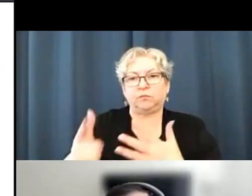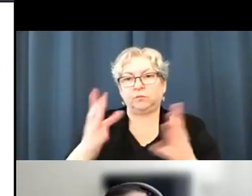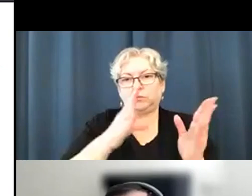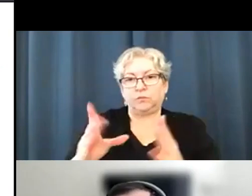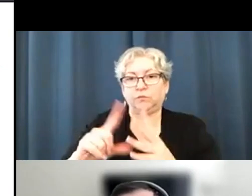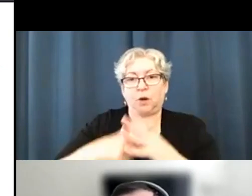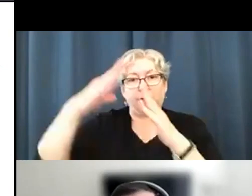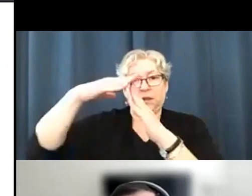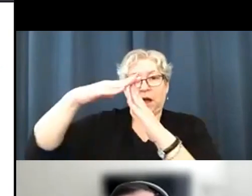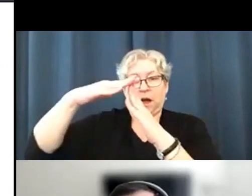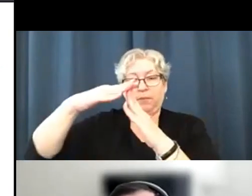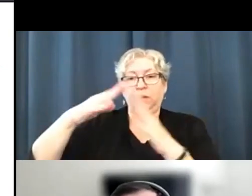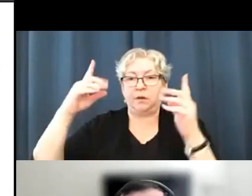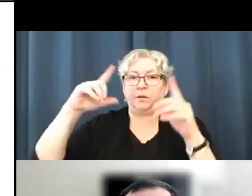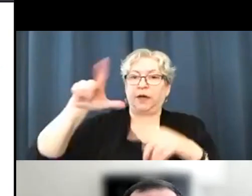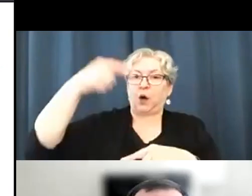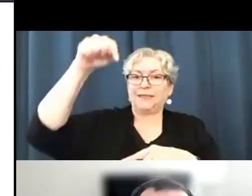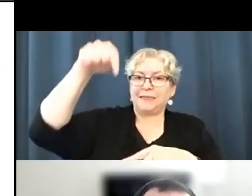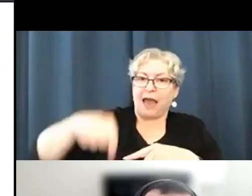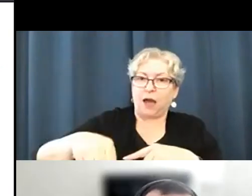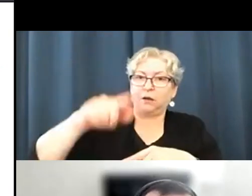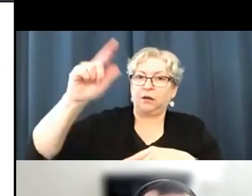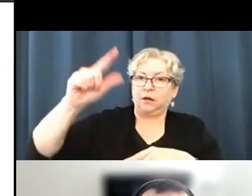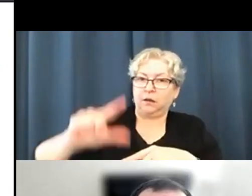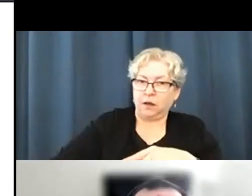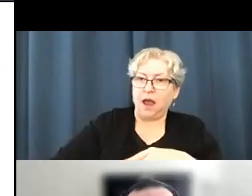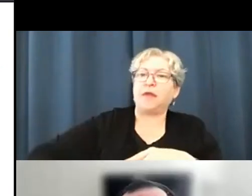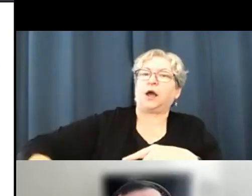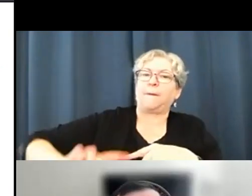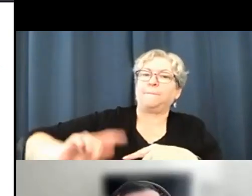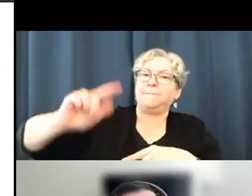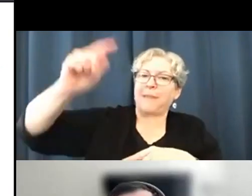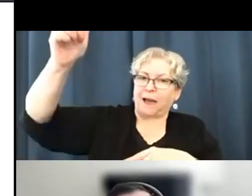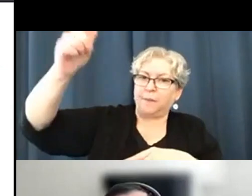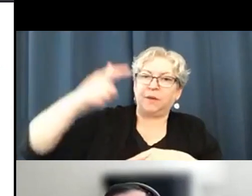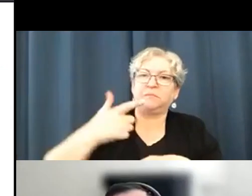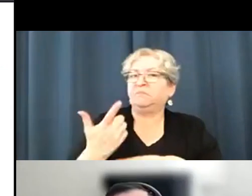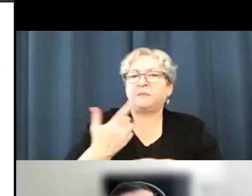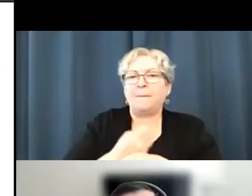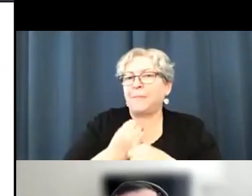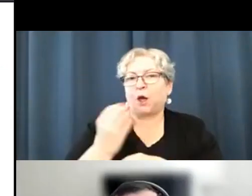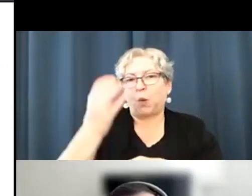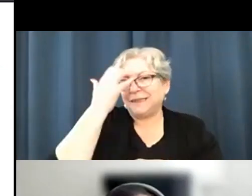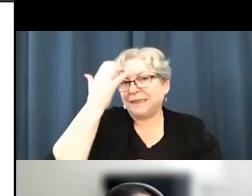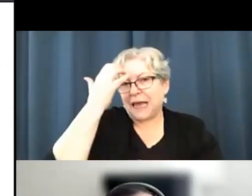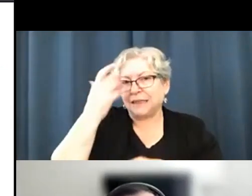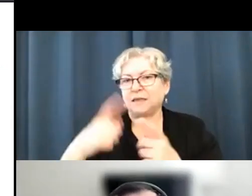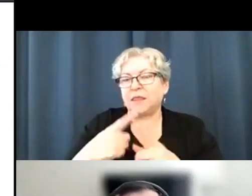and the focus goes down to the bottom of the page, then all the way back up to the top of the page, that's not gonna make a lot of sense and will be really annoying.